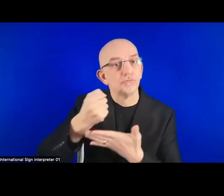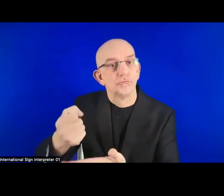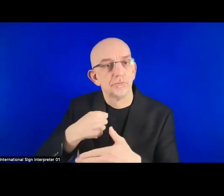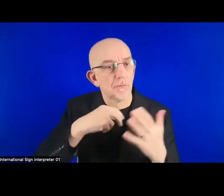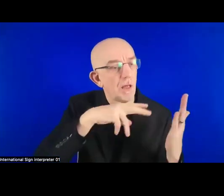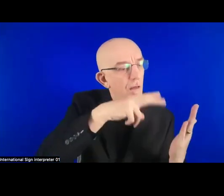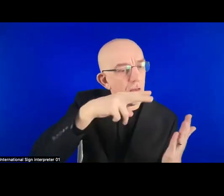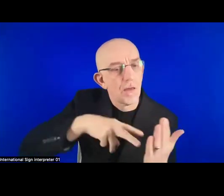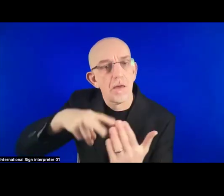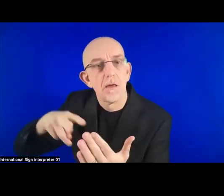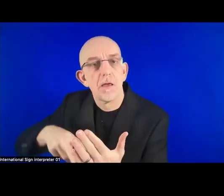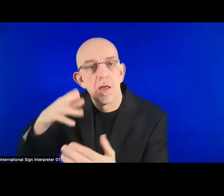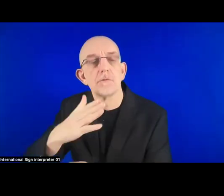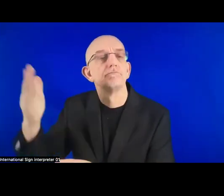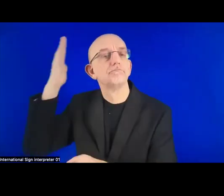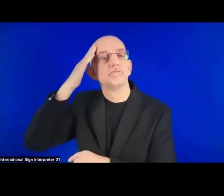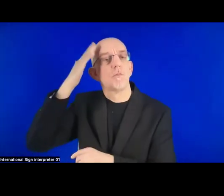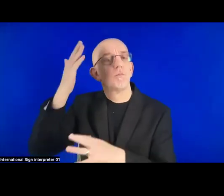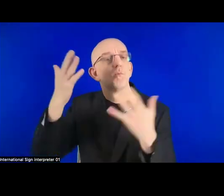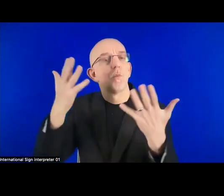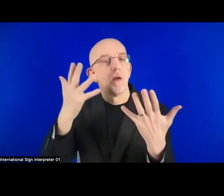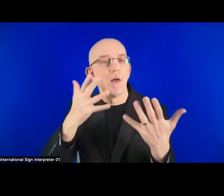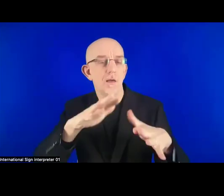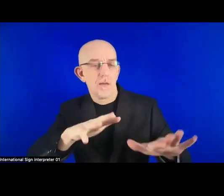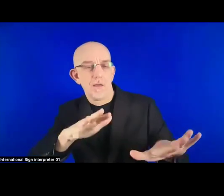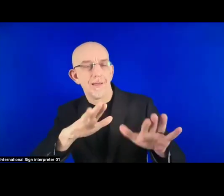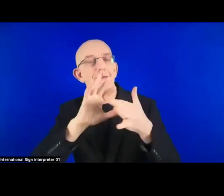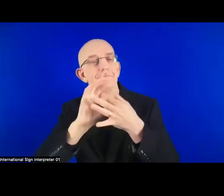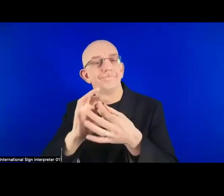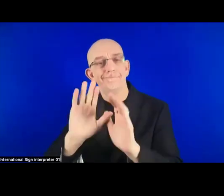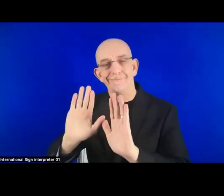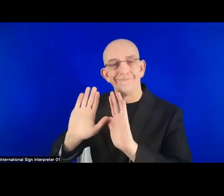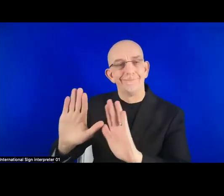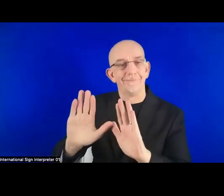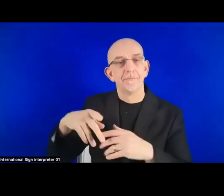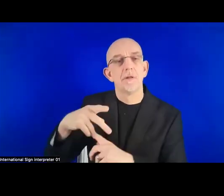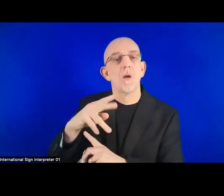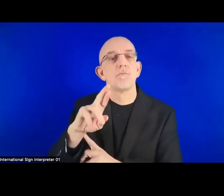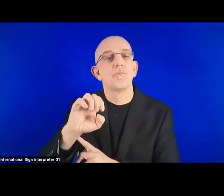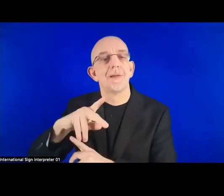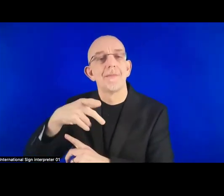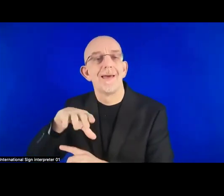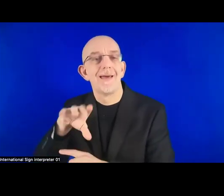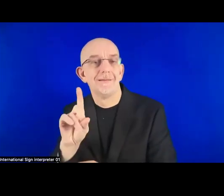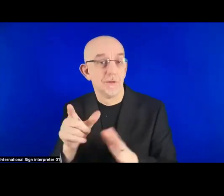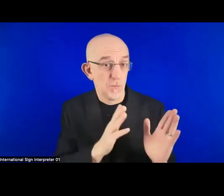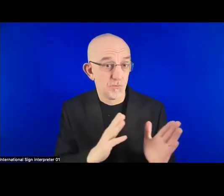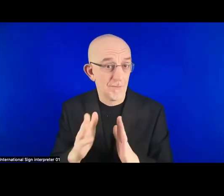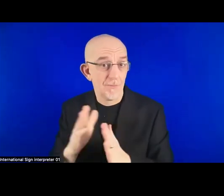call. This helped me to learn how to organise my own application, and which aspects